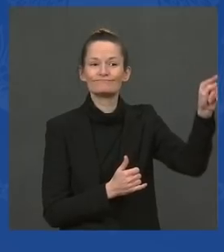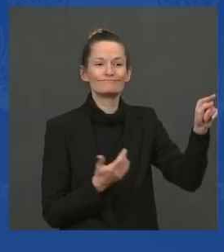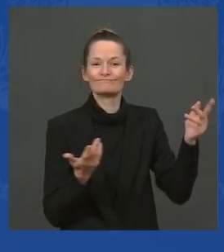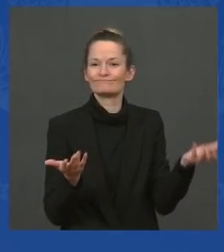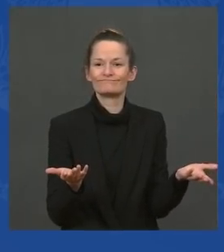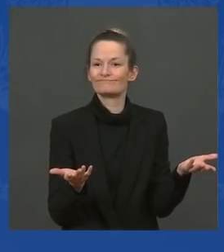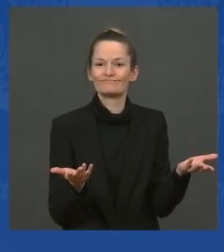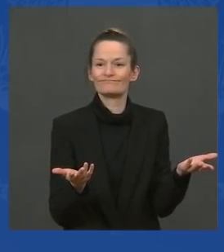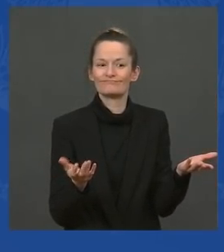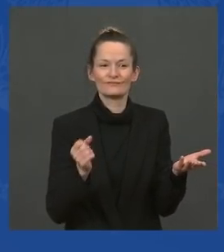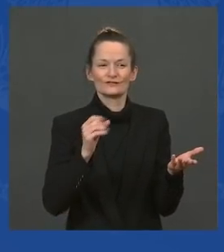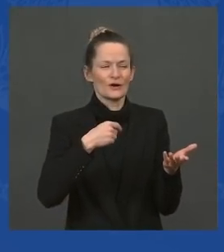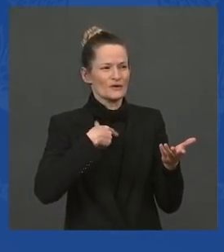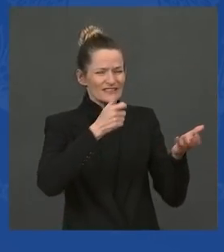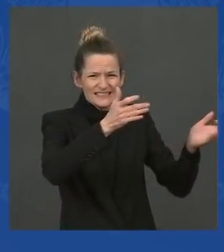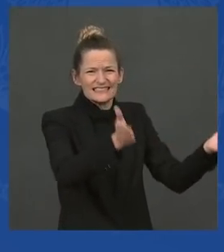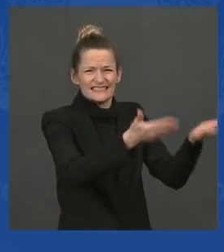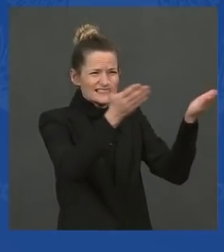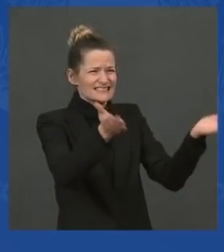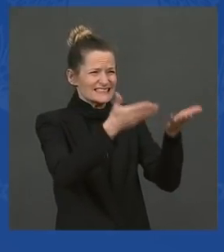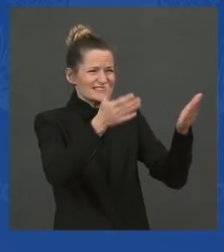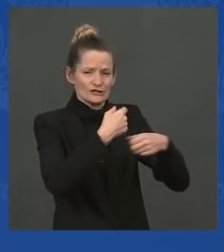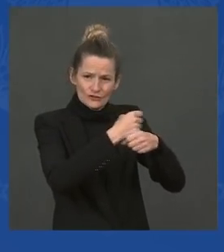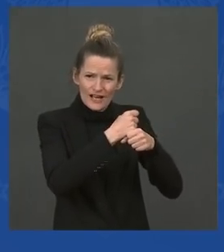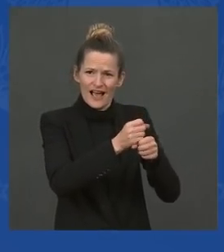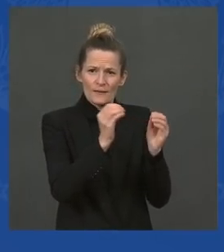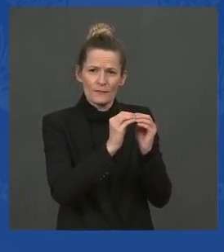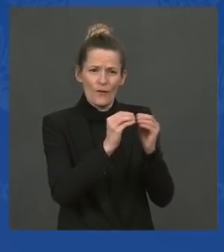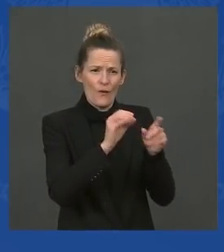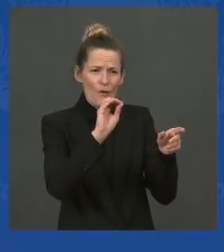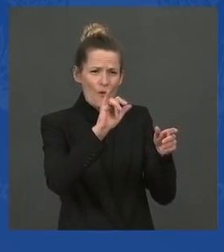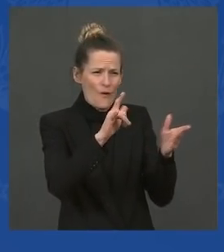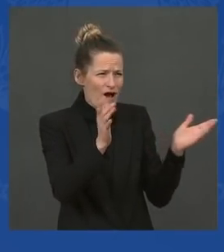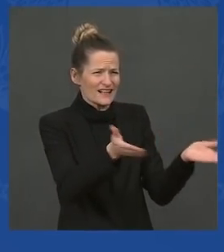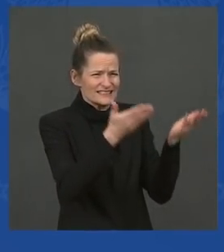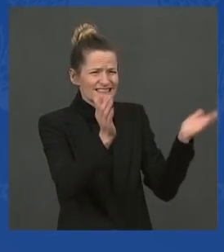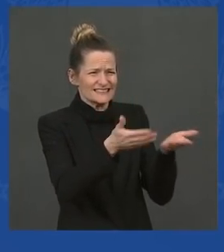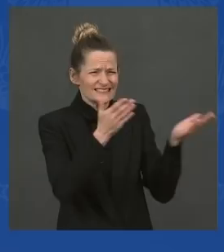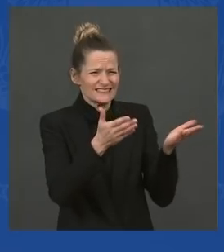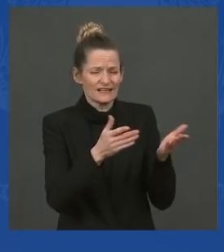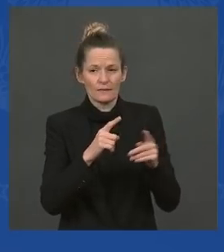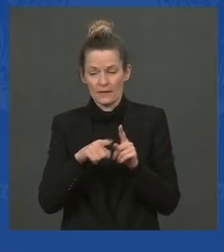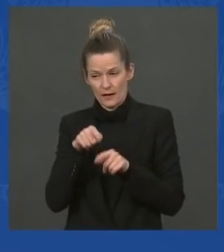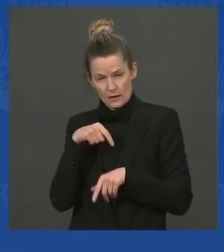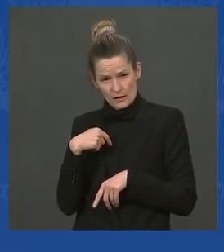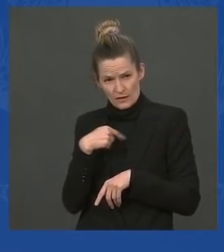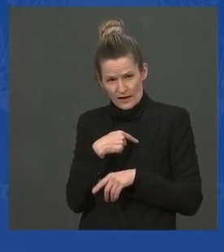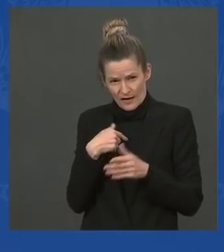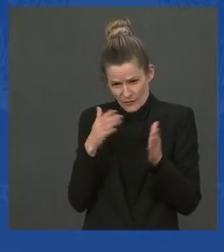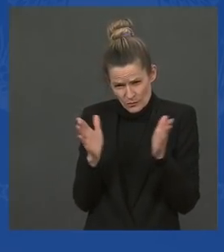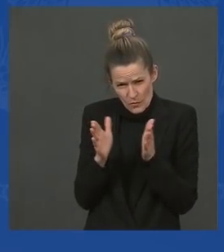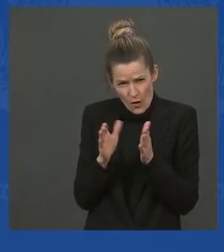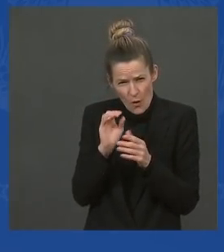And the smaller supply means higher prices globally -– globally -- for oil. To address these issues,